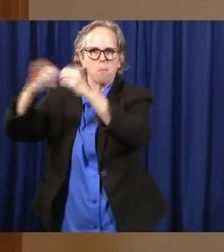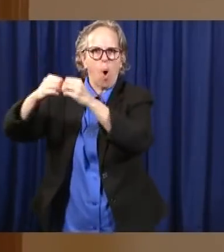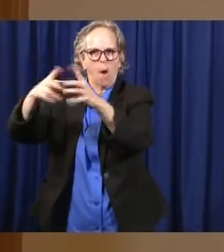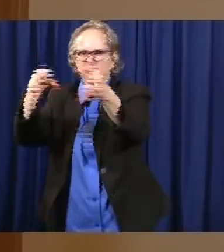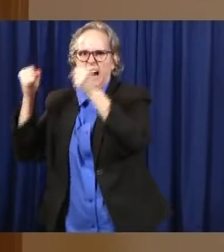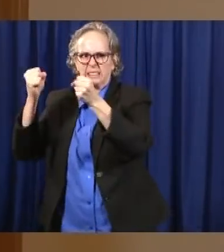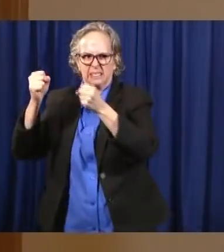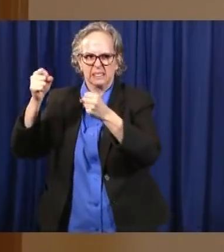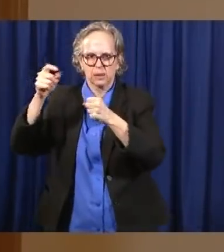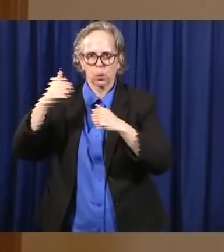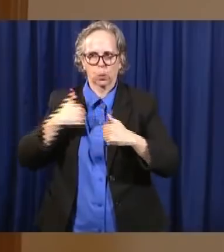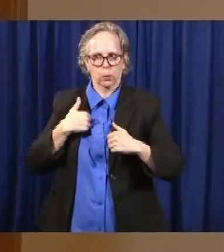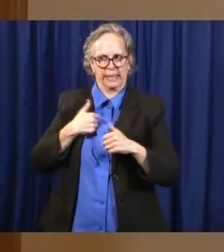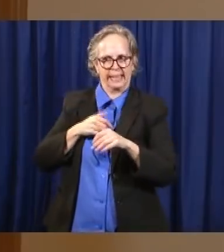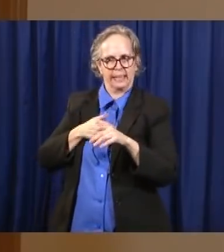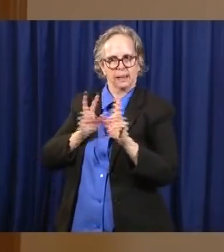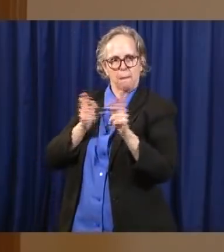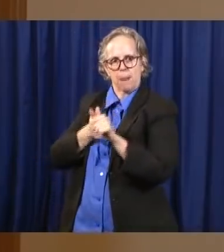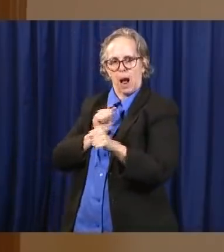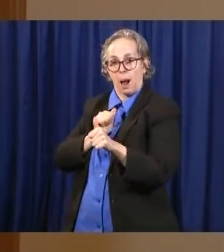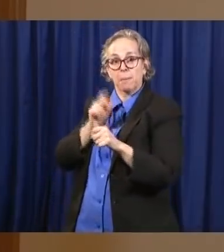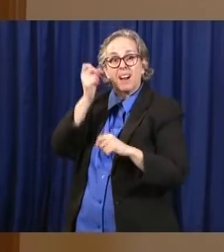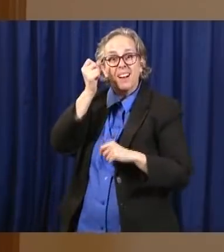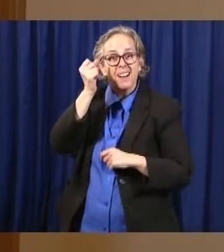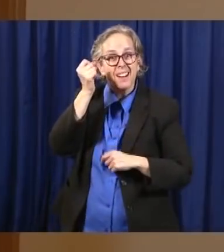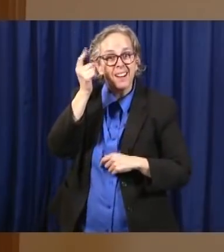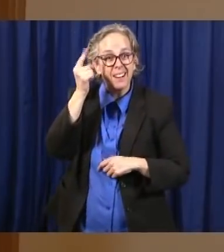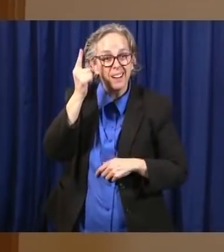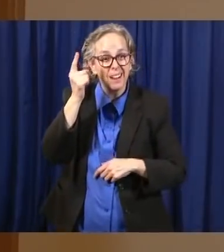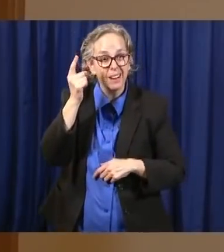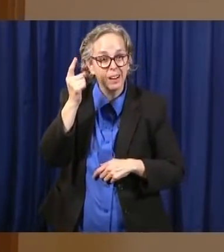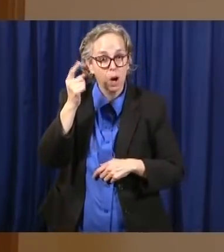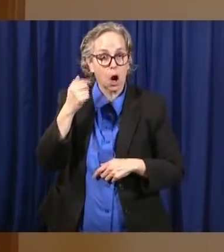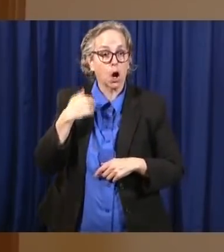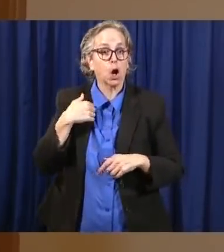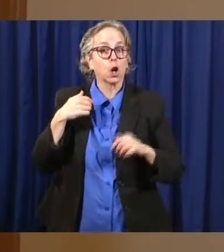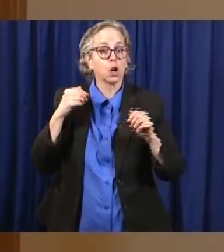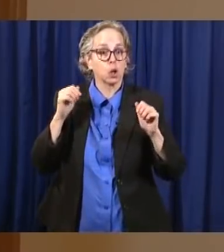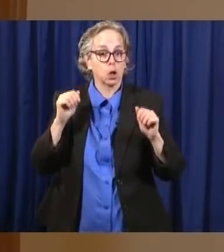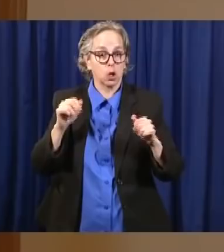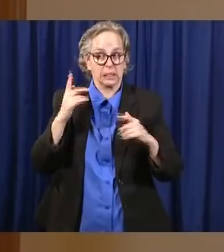AHEAD OF US ON THIS CURVE. IT'S IMPORTANT TO KNOW THAT NEW YORK IS JUST A LITTLE BIT